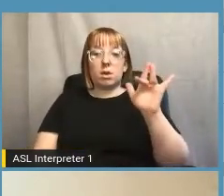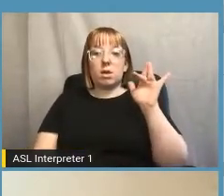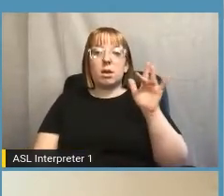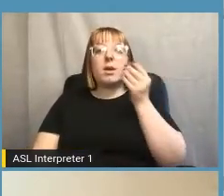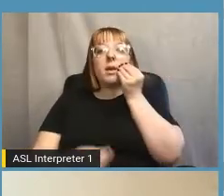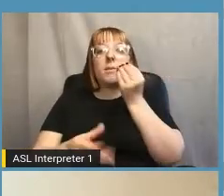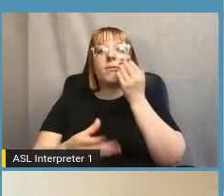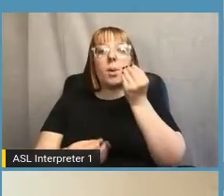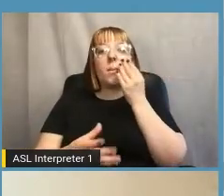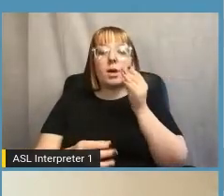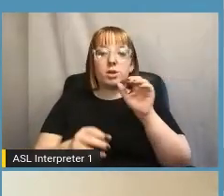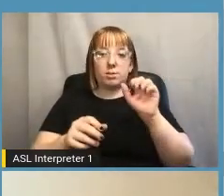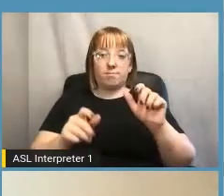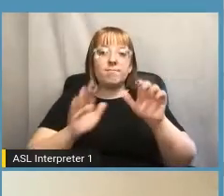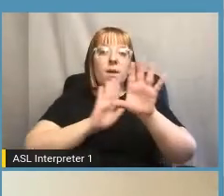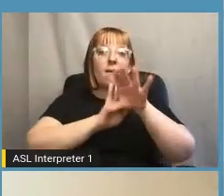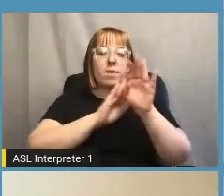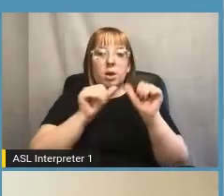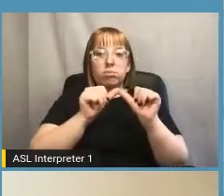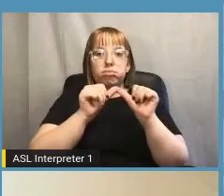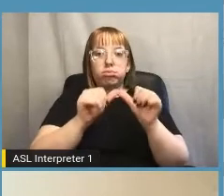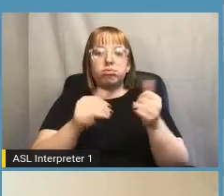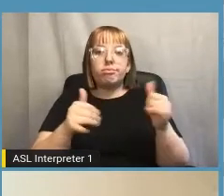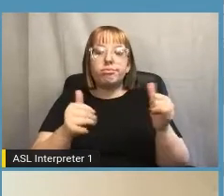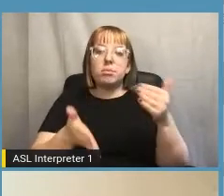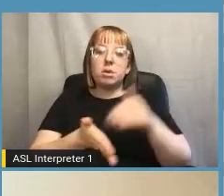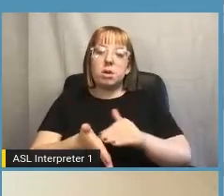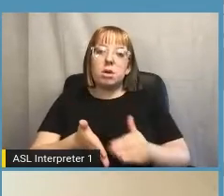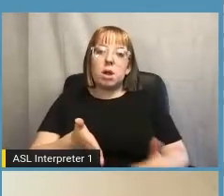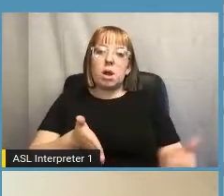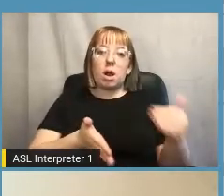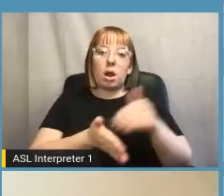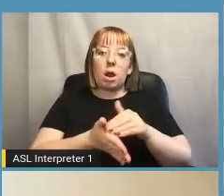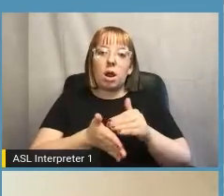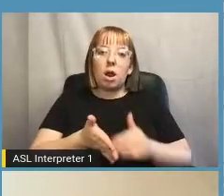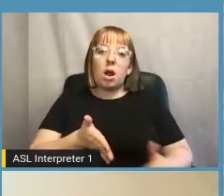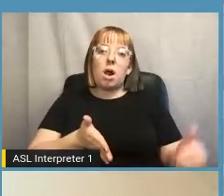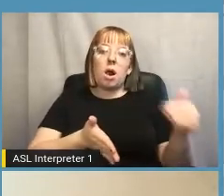and the video continues to play in this case the artist and the title if you click